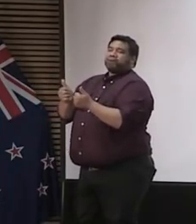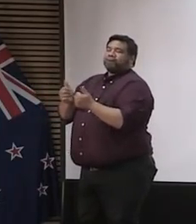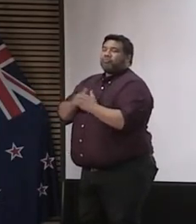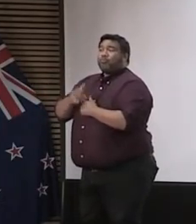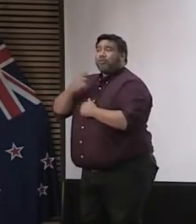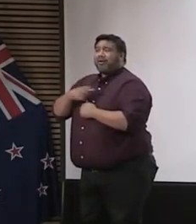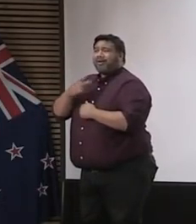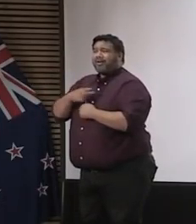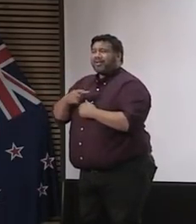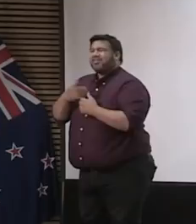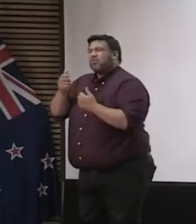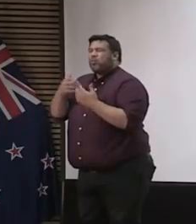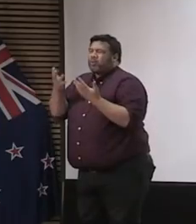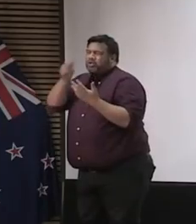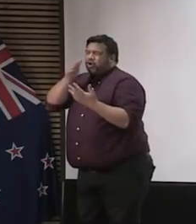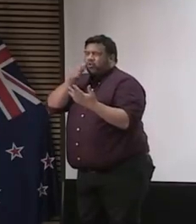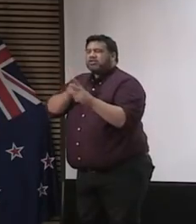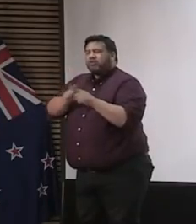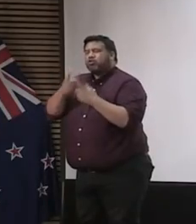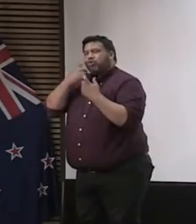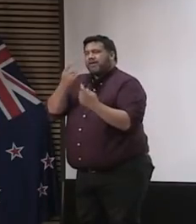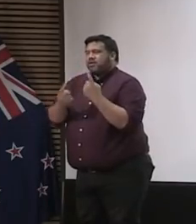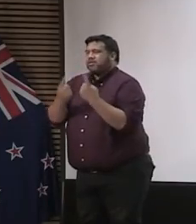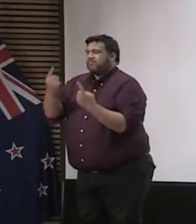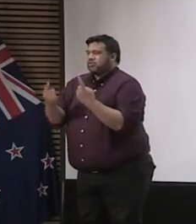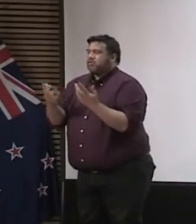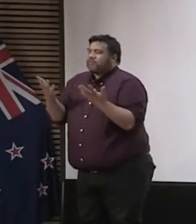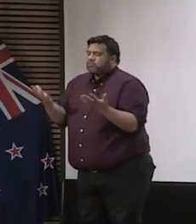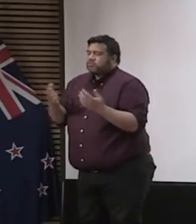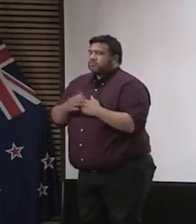lookafter one another and so longas it is being done in a waythat is not inhibiting